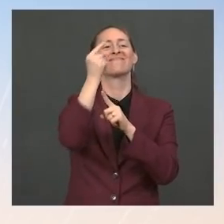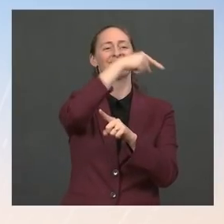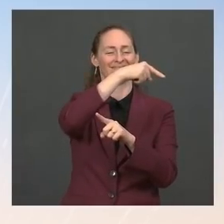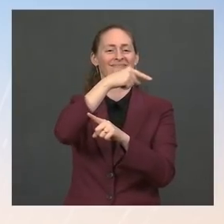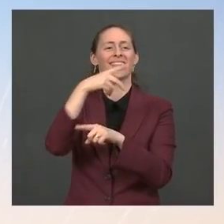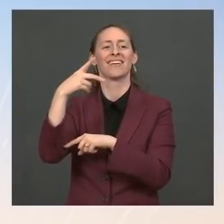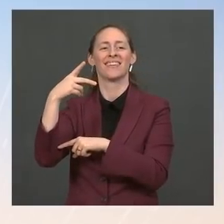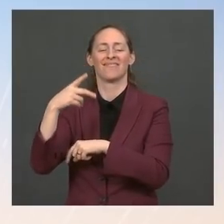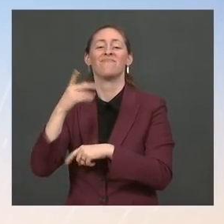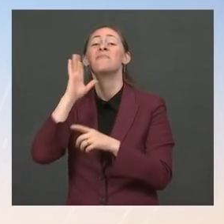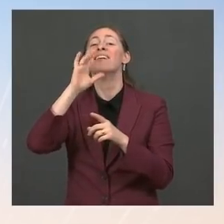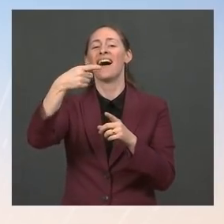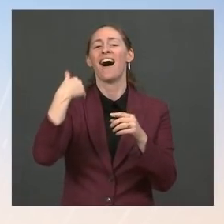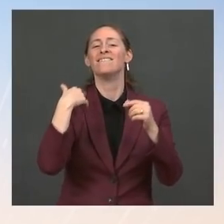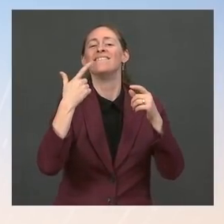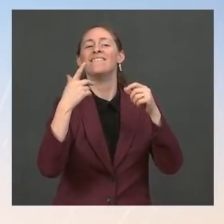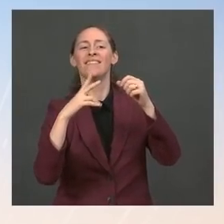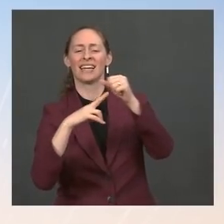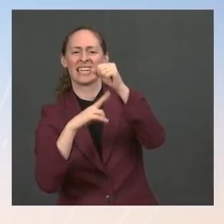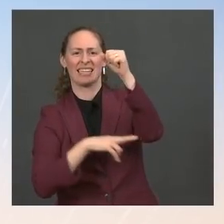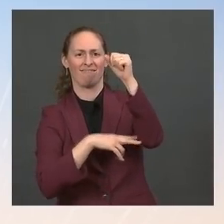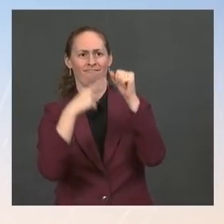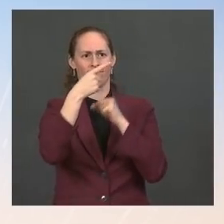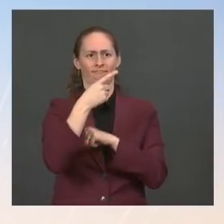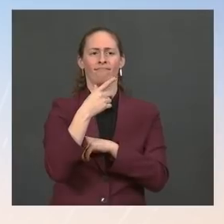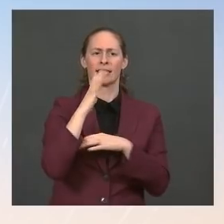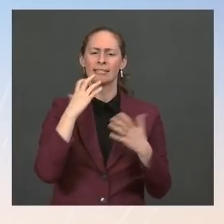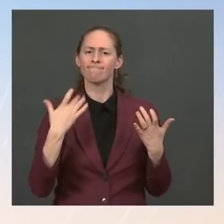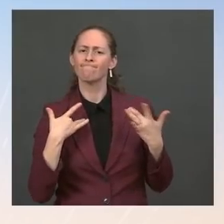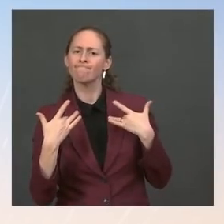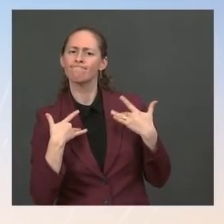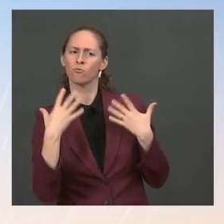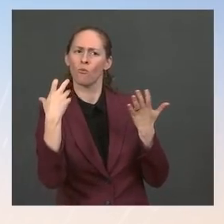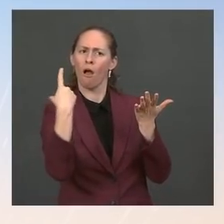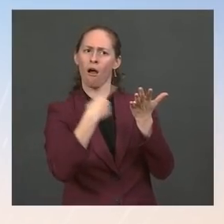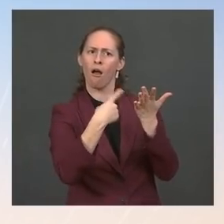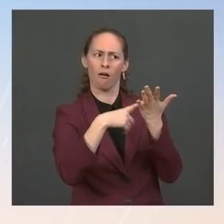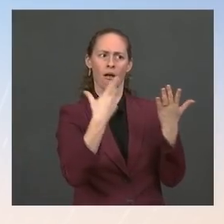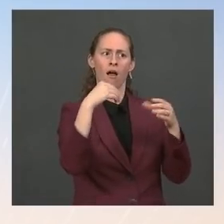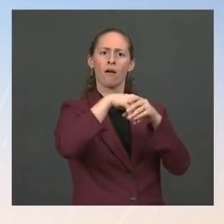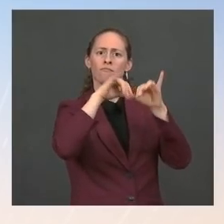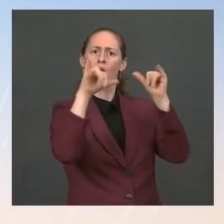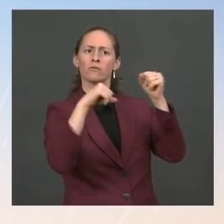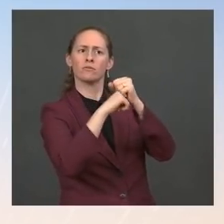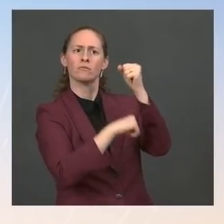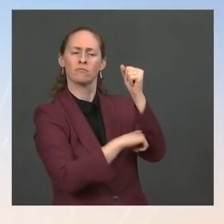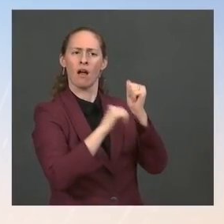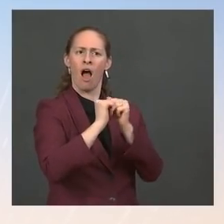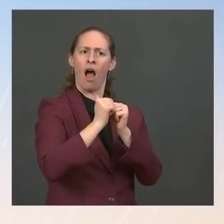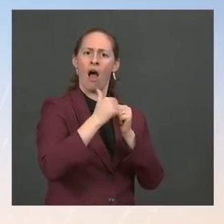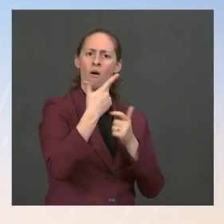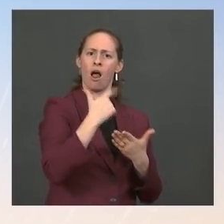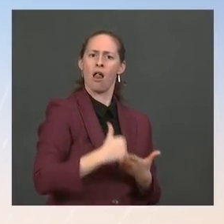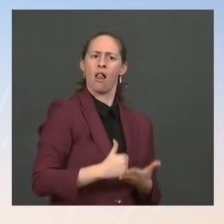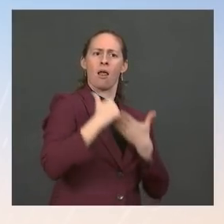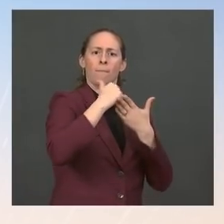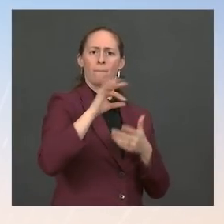There, he will discuss how the Infrastructure Deal will repair and rebuild our nation's roads and bridges while strengthening resilience to climate change.